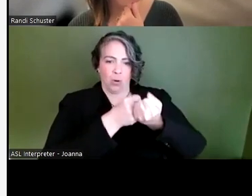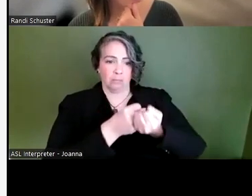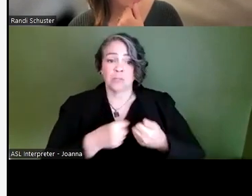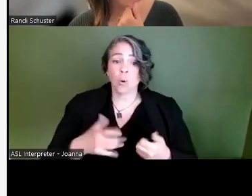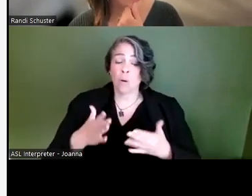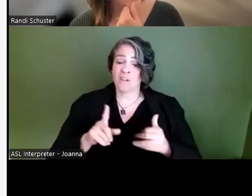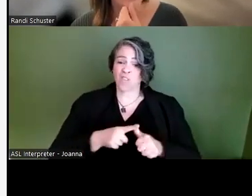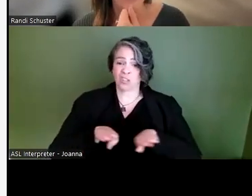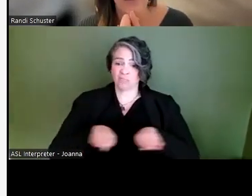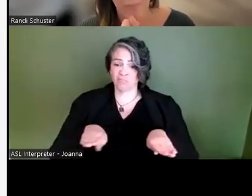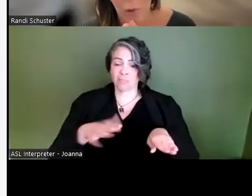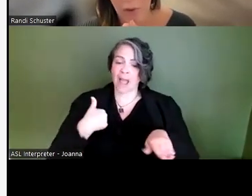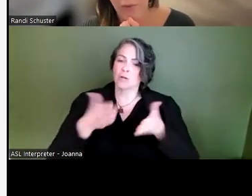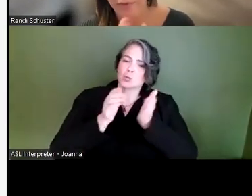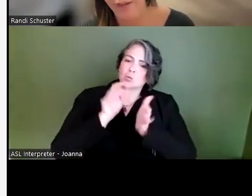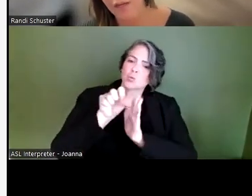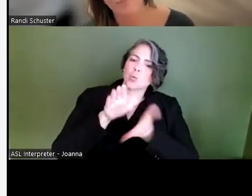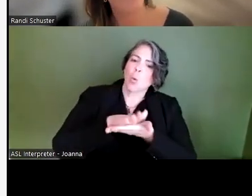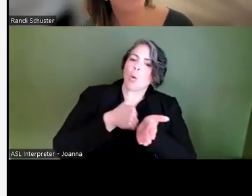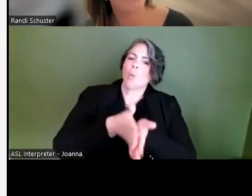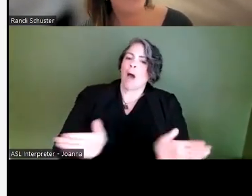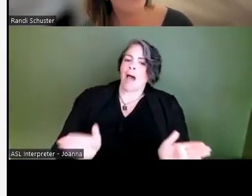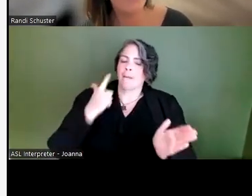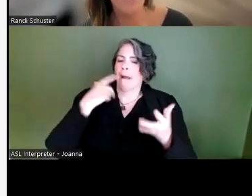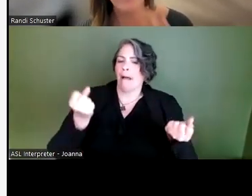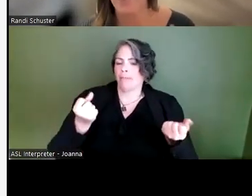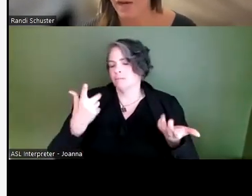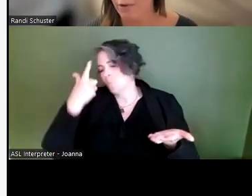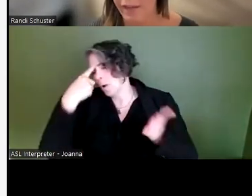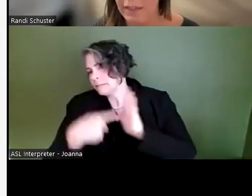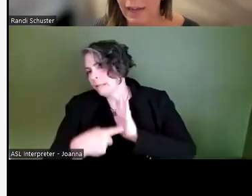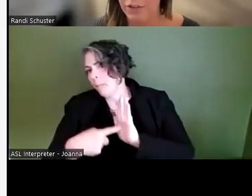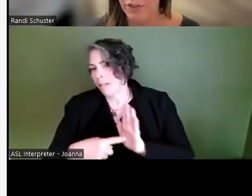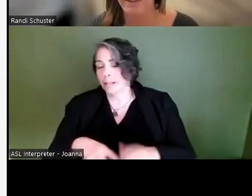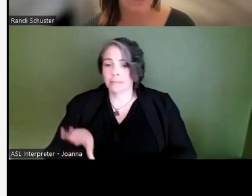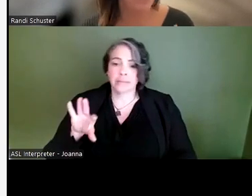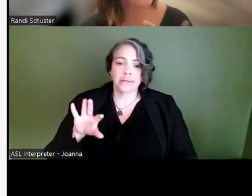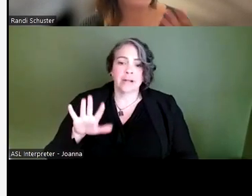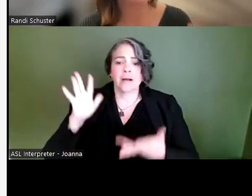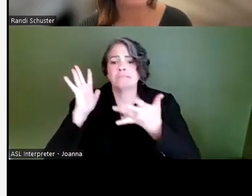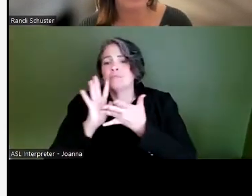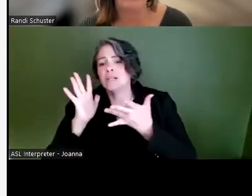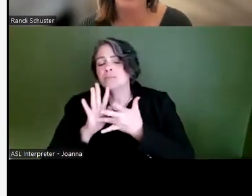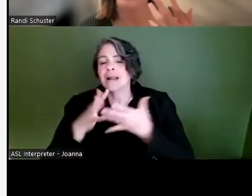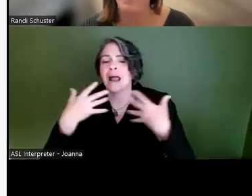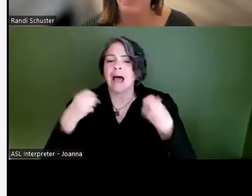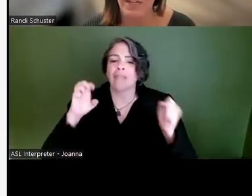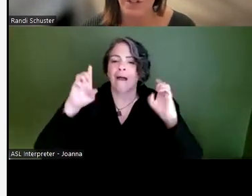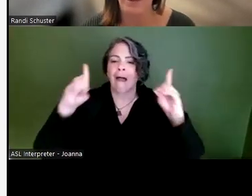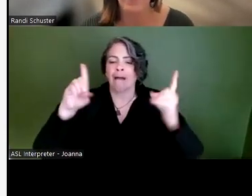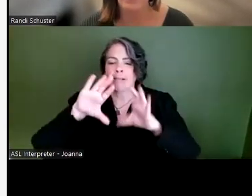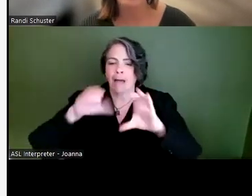regard to mental health supports, think ninth grade health ed class, sex education, right.